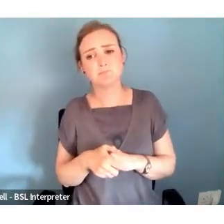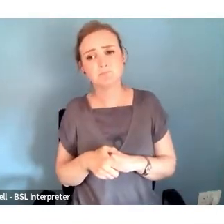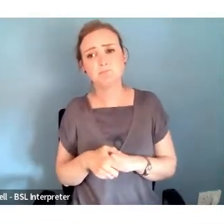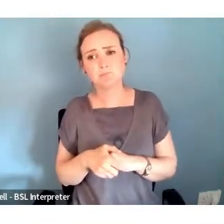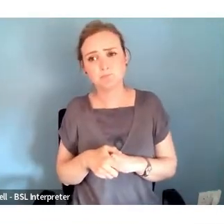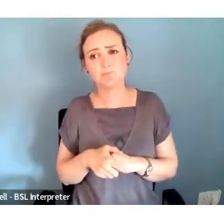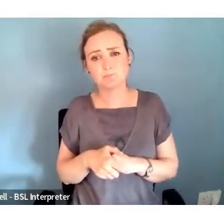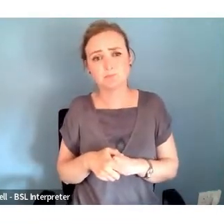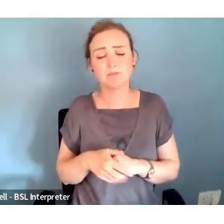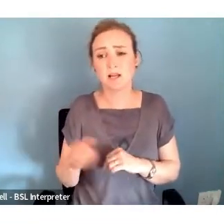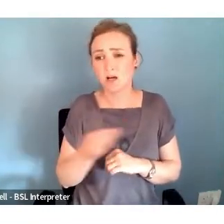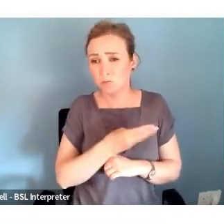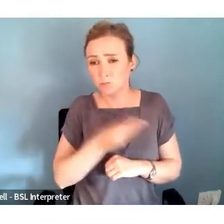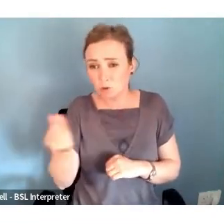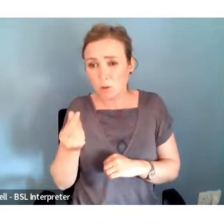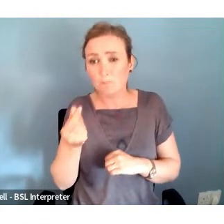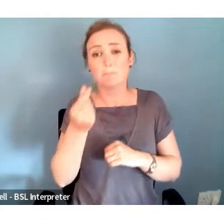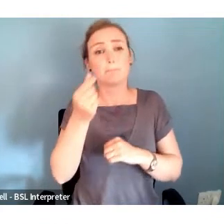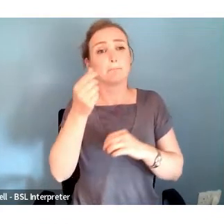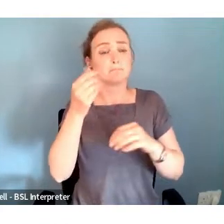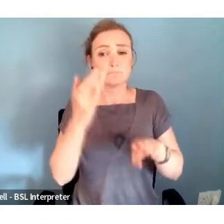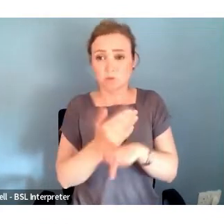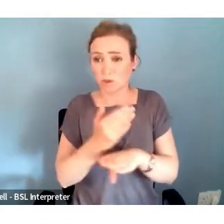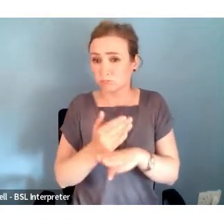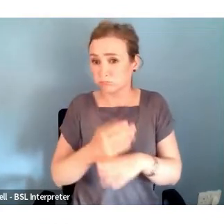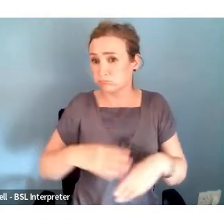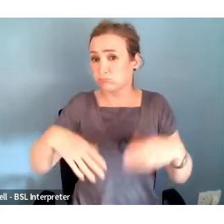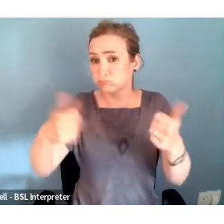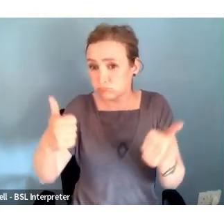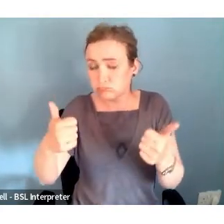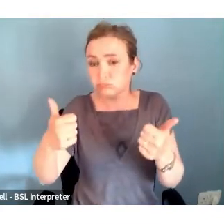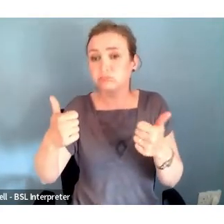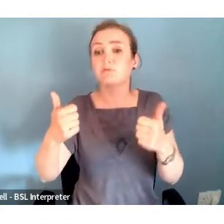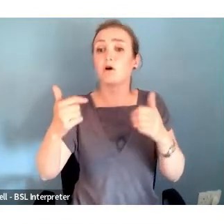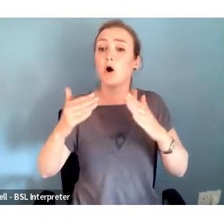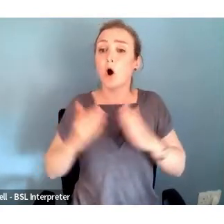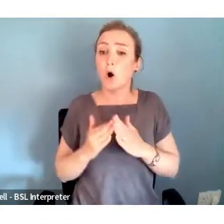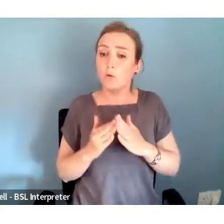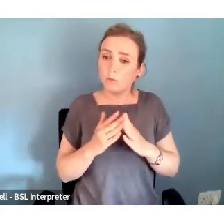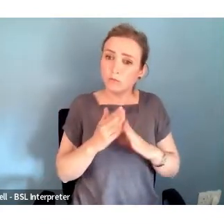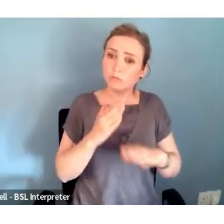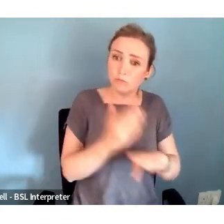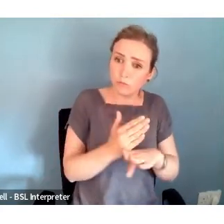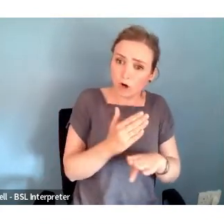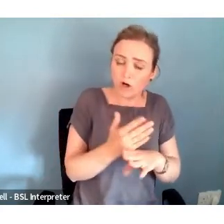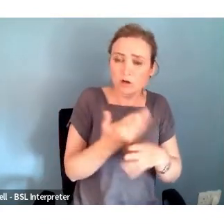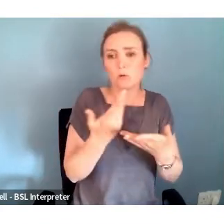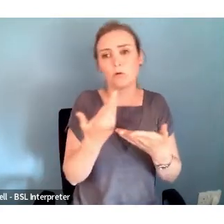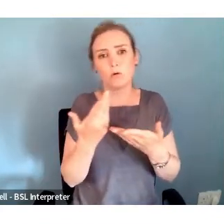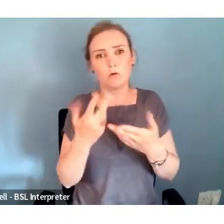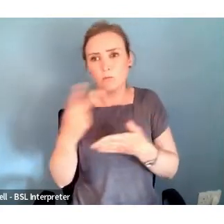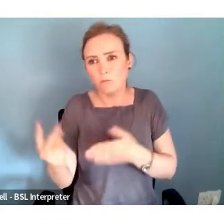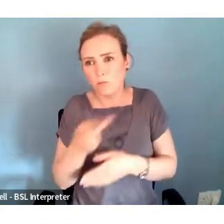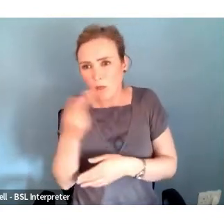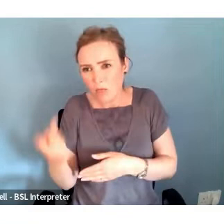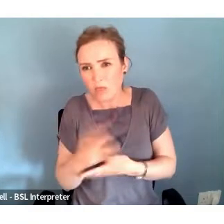to home working or maybe hybrid working. What are the options for flexible work